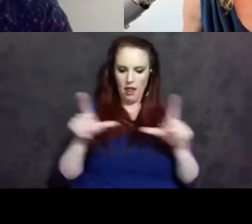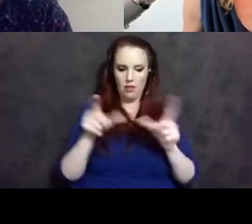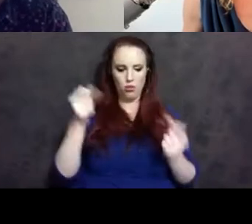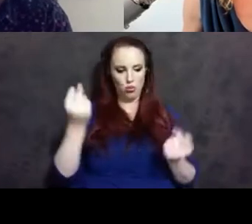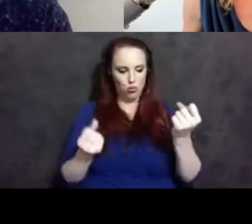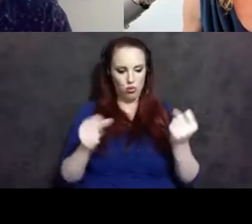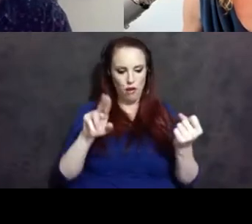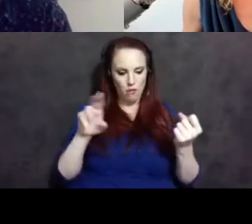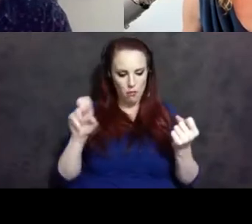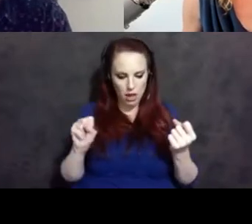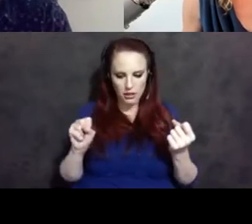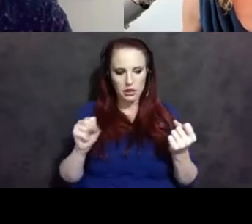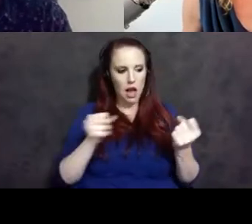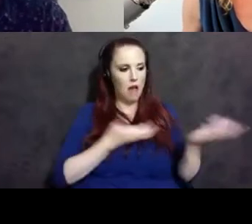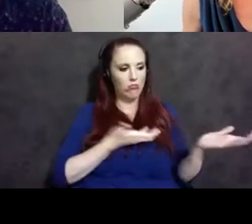people from one place to another.